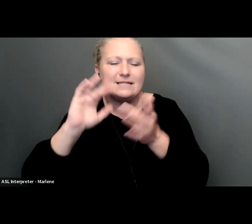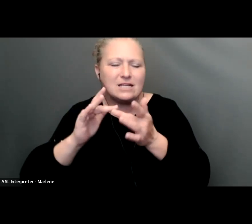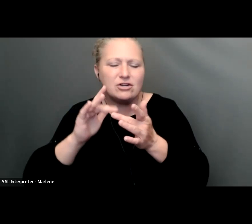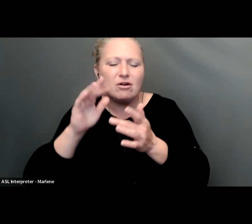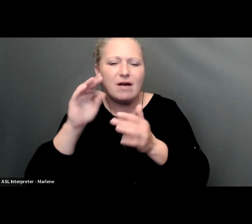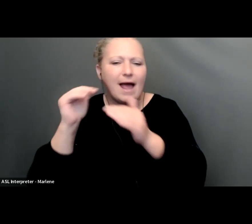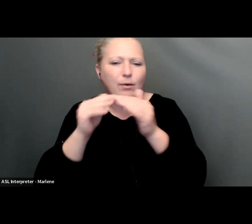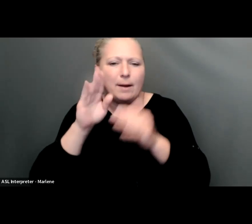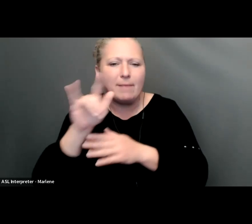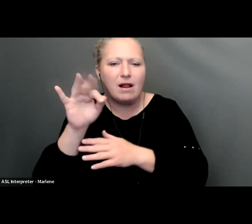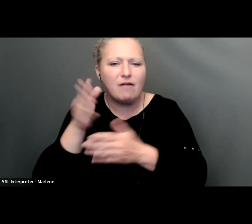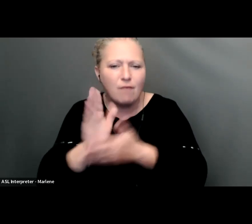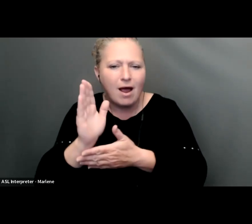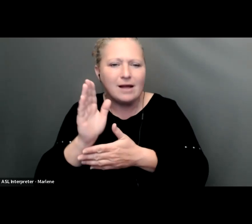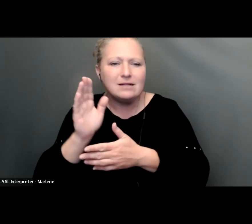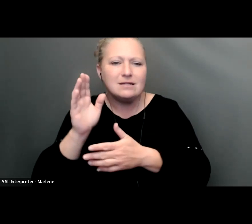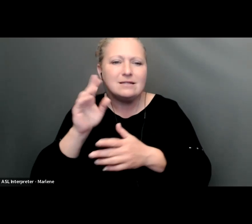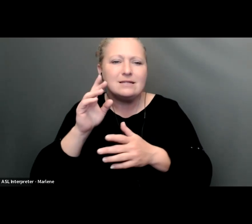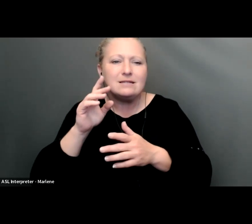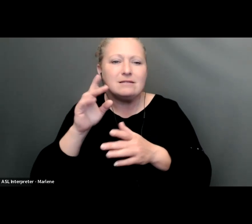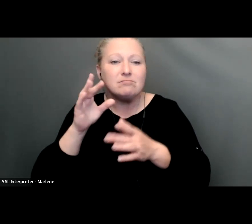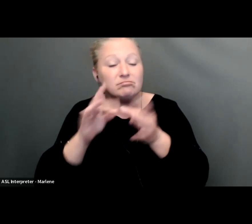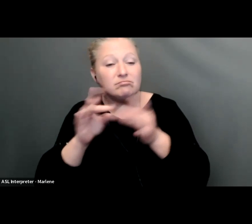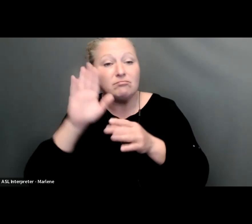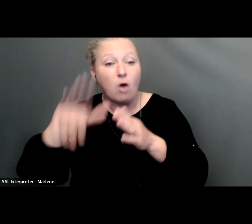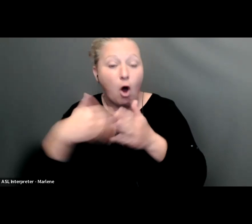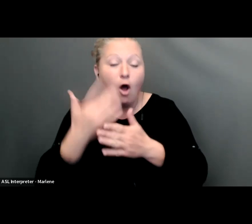declares among other things that it's the State's policy to ensure that all Californians have access